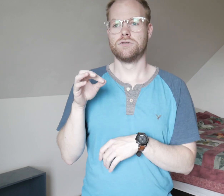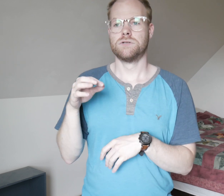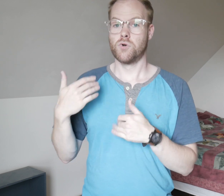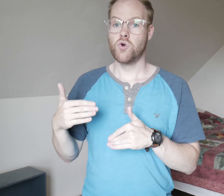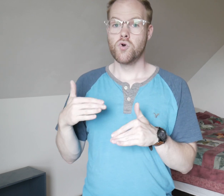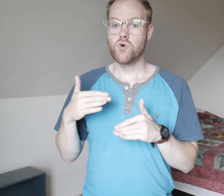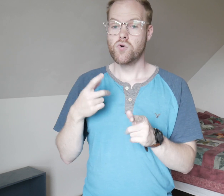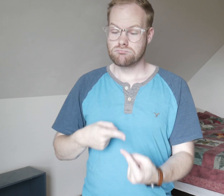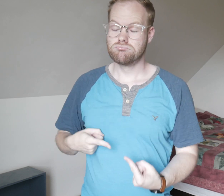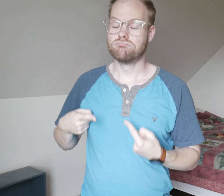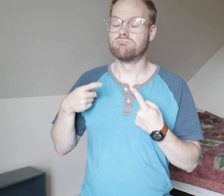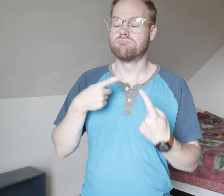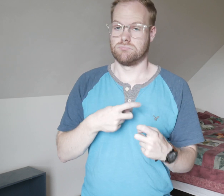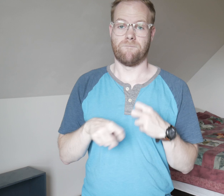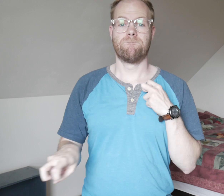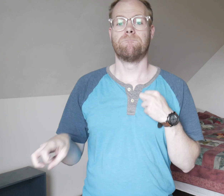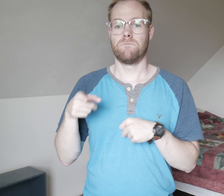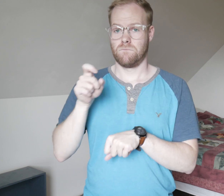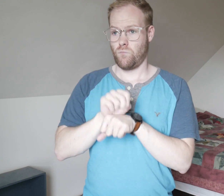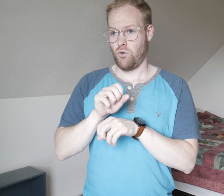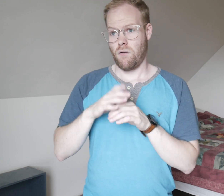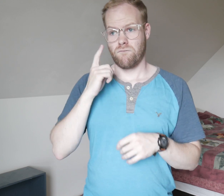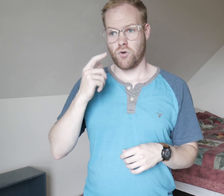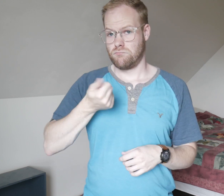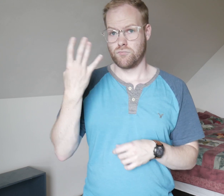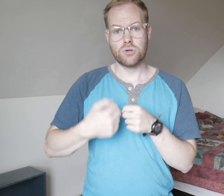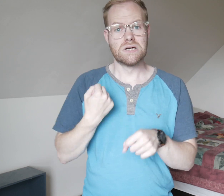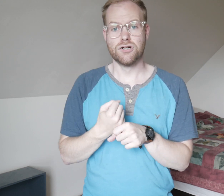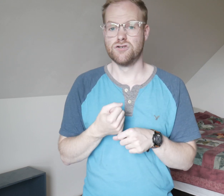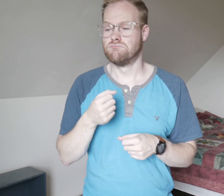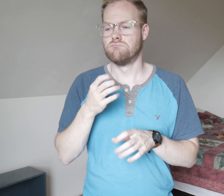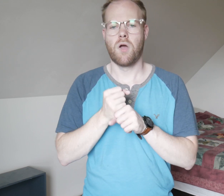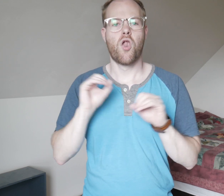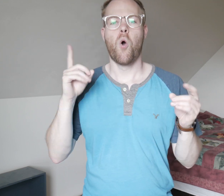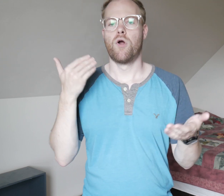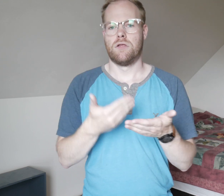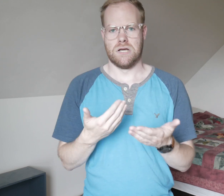They've really struggled, it's tough. They've been working on this for several years, and they got nowhere near.